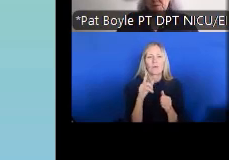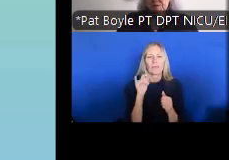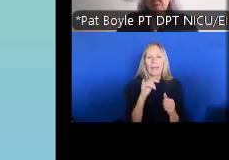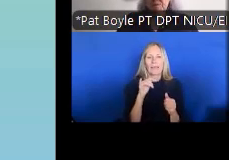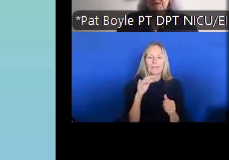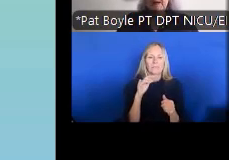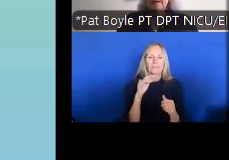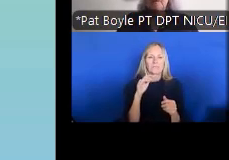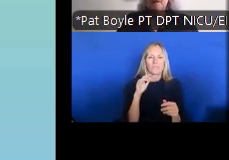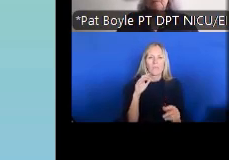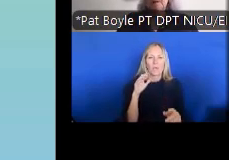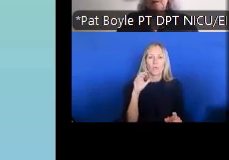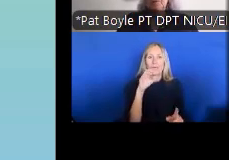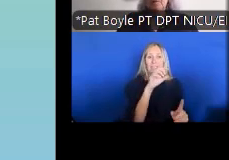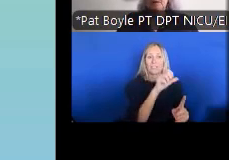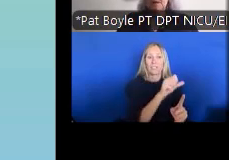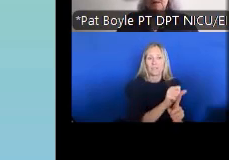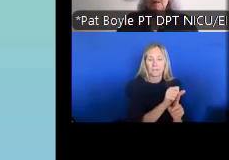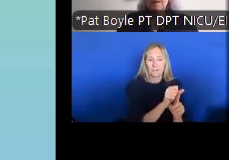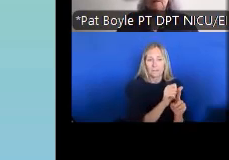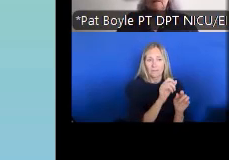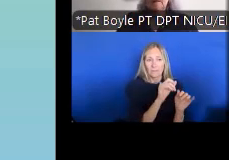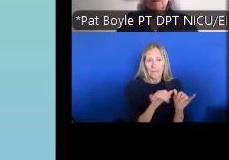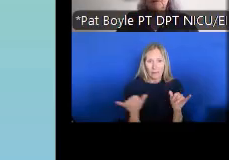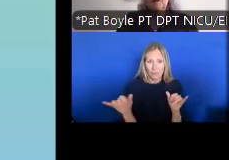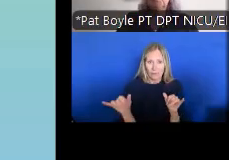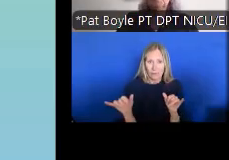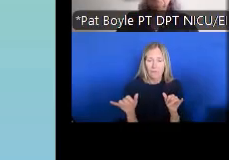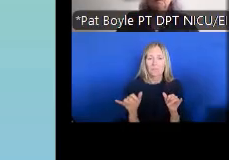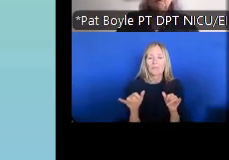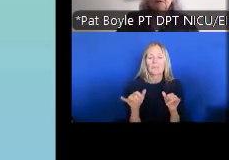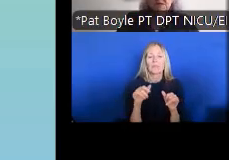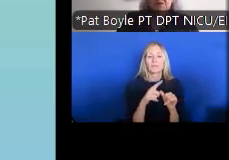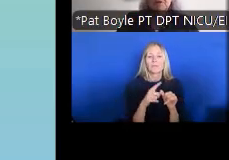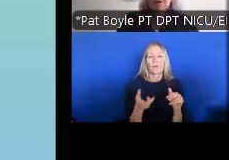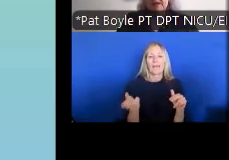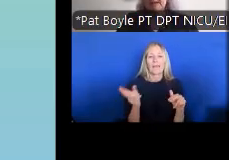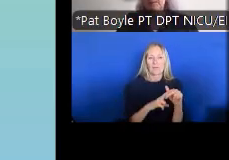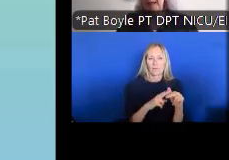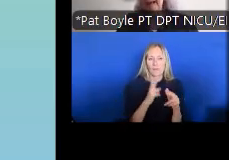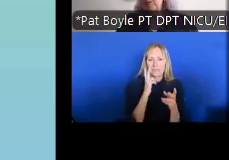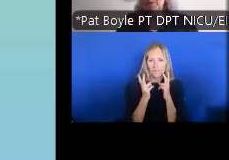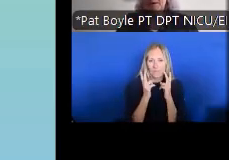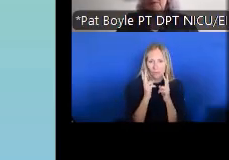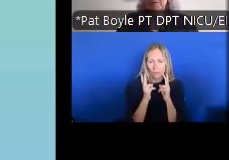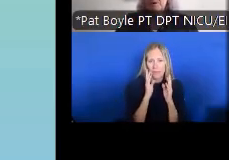infants with delayed development at 12 months. So increased visual attention to lights, black and white patterned